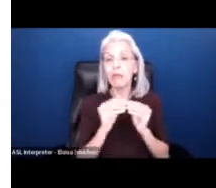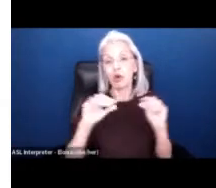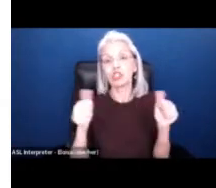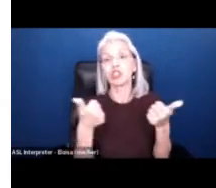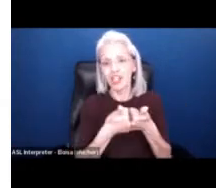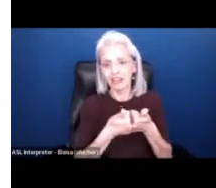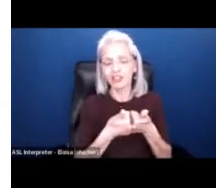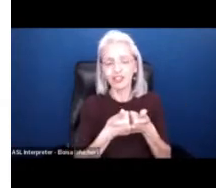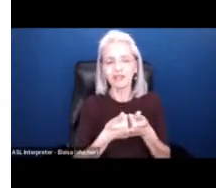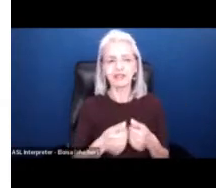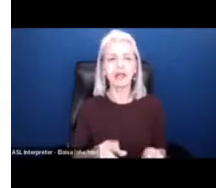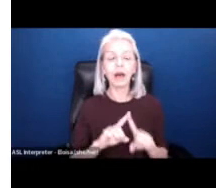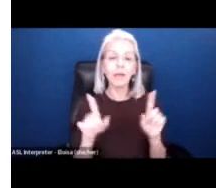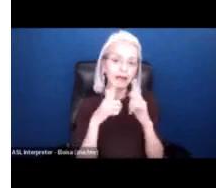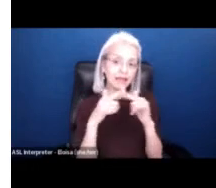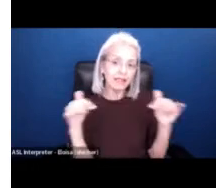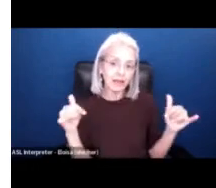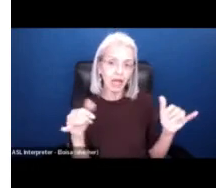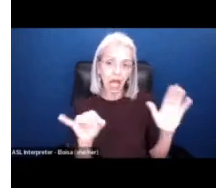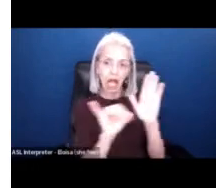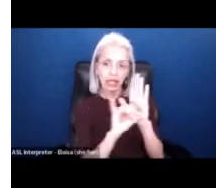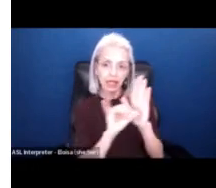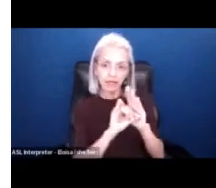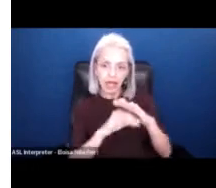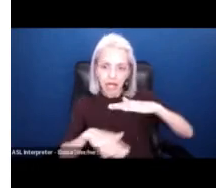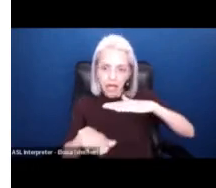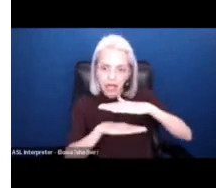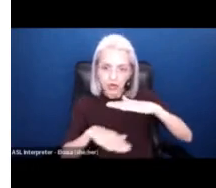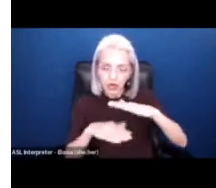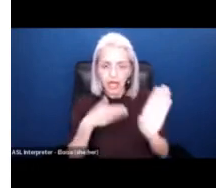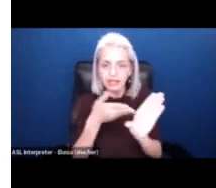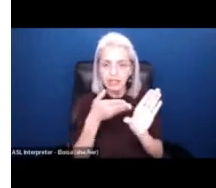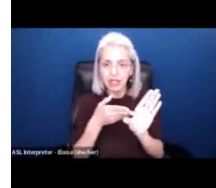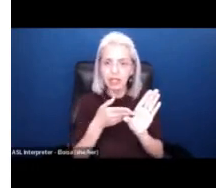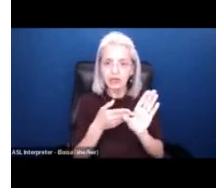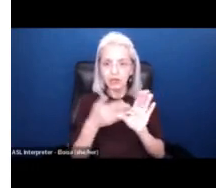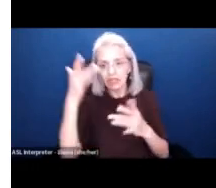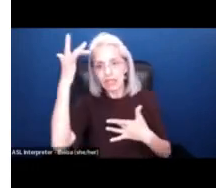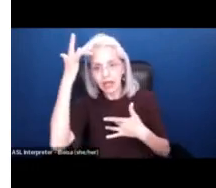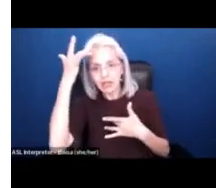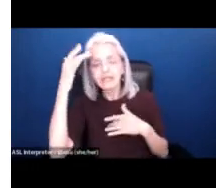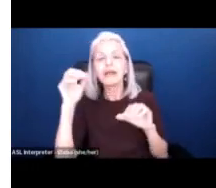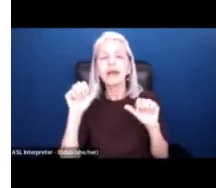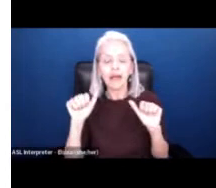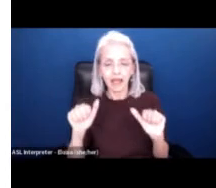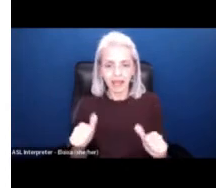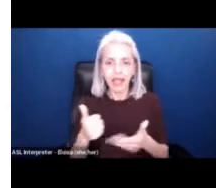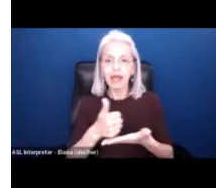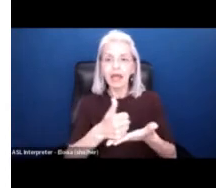But at the same time identifying underlying psychiatric illness can help us better directly